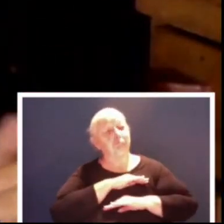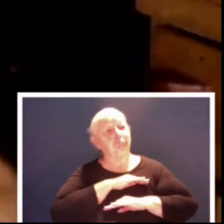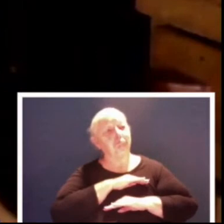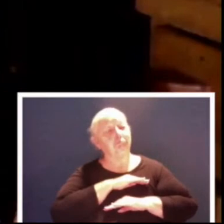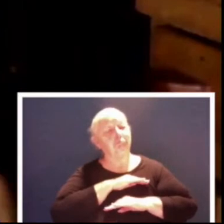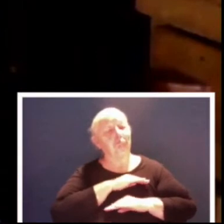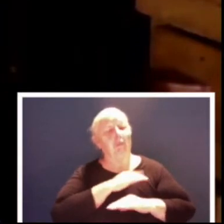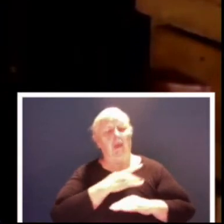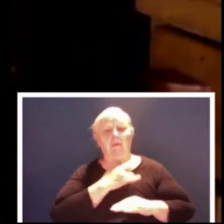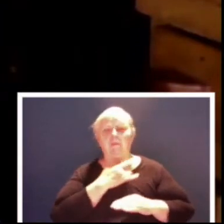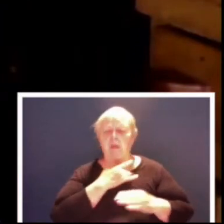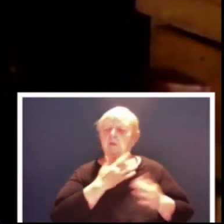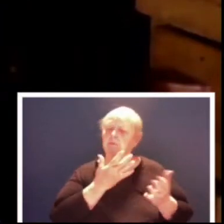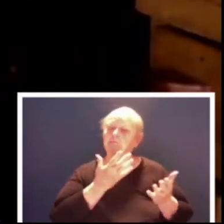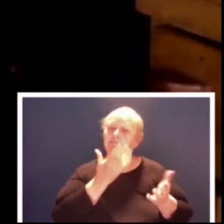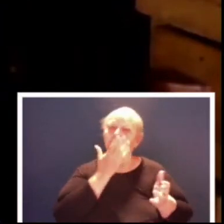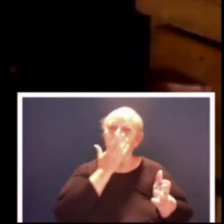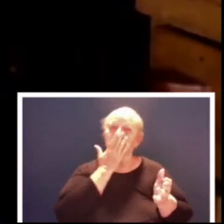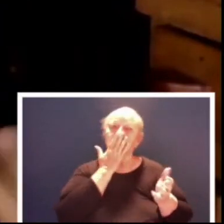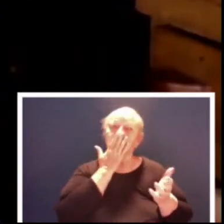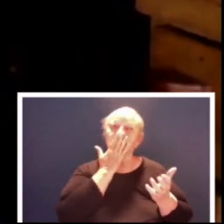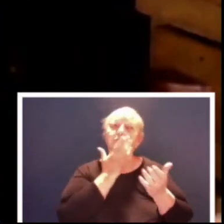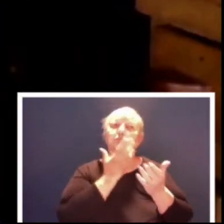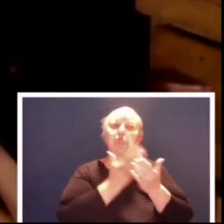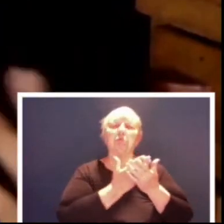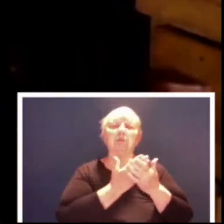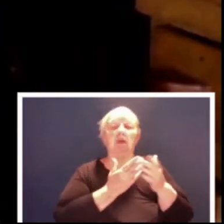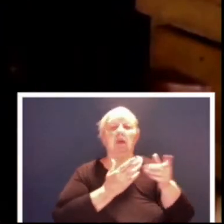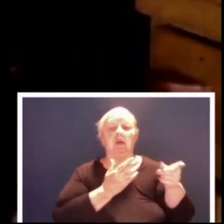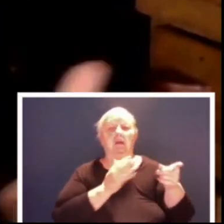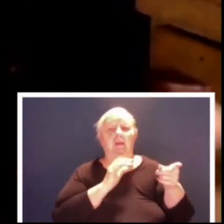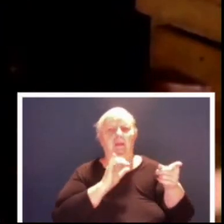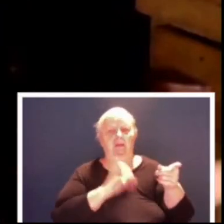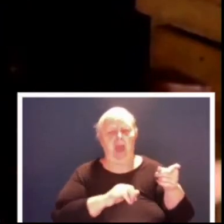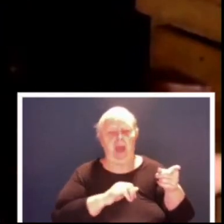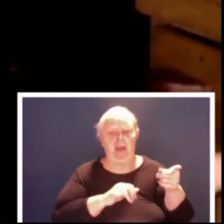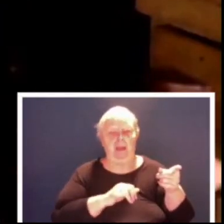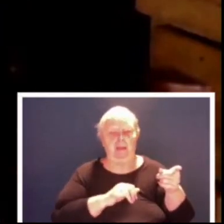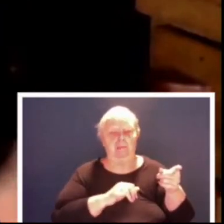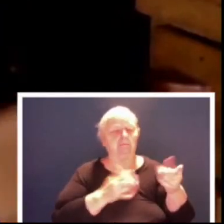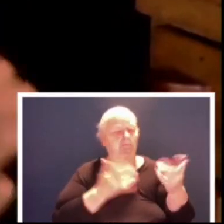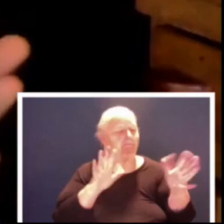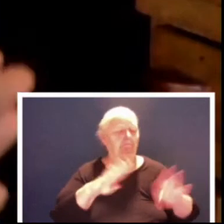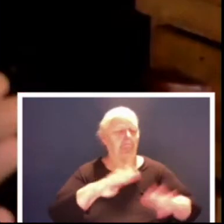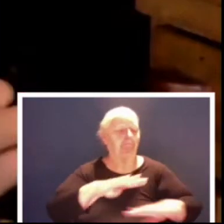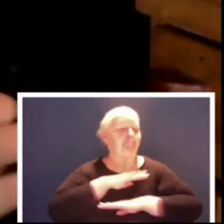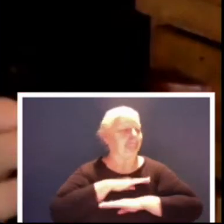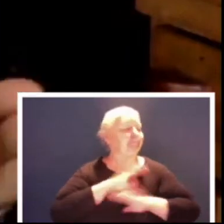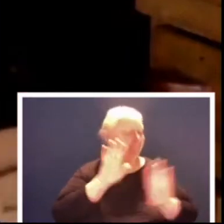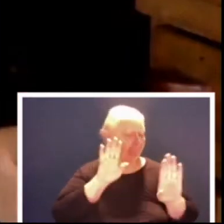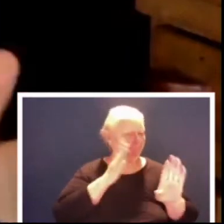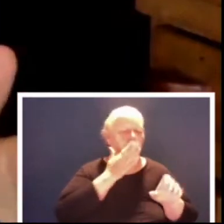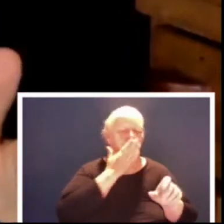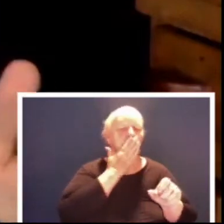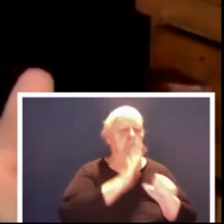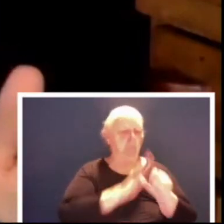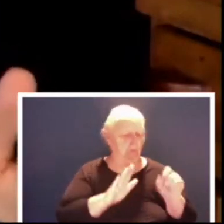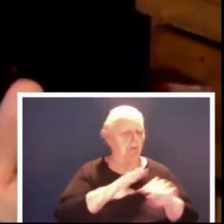It'd be more like, in the moment just satisfied, right? So it can show up through different emotions.